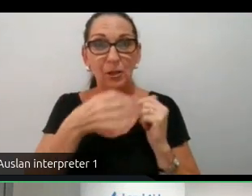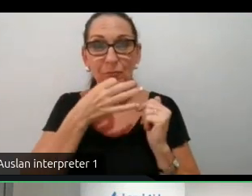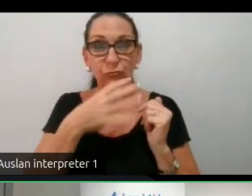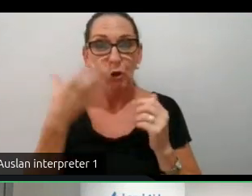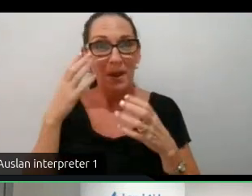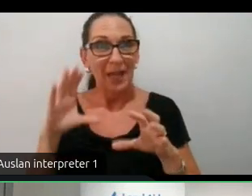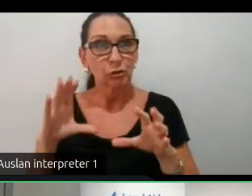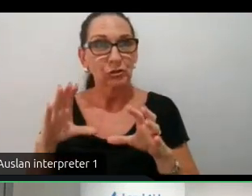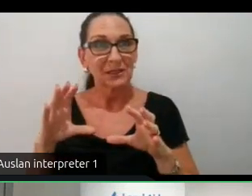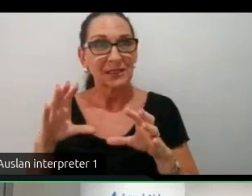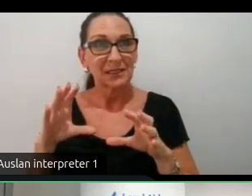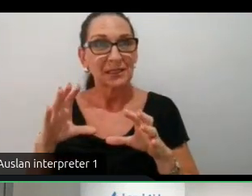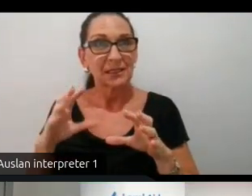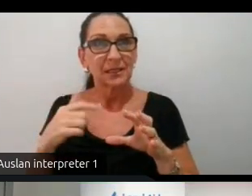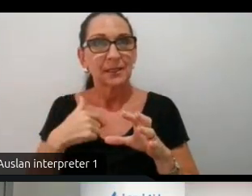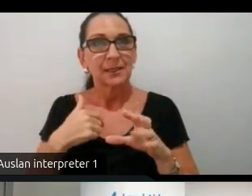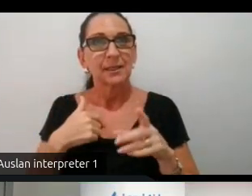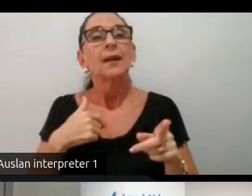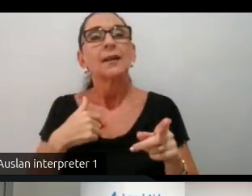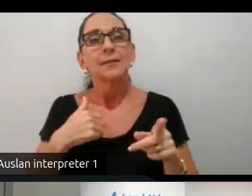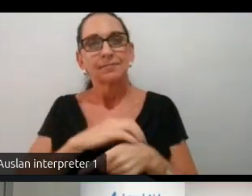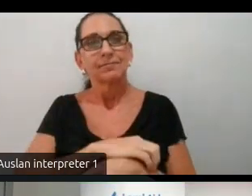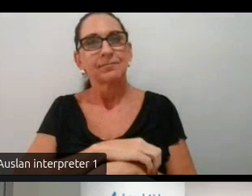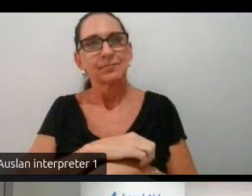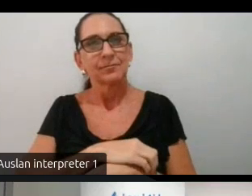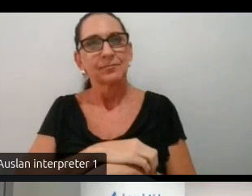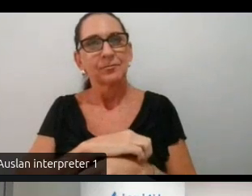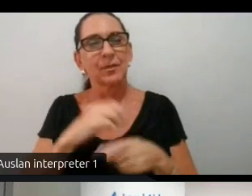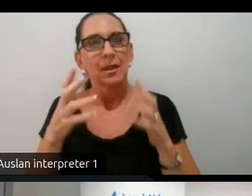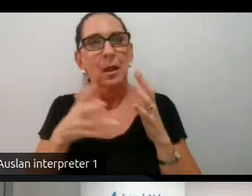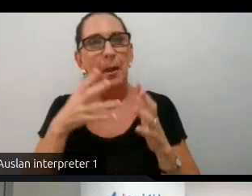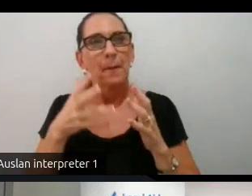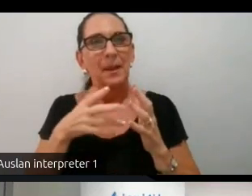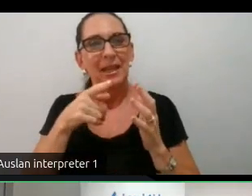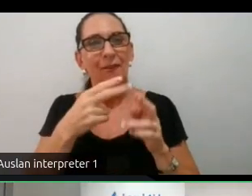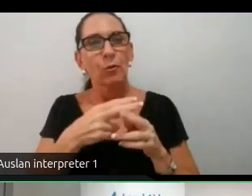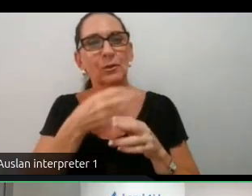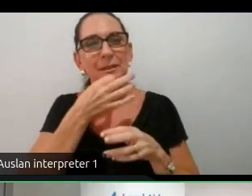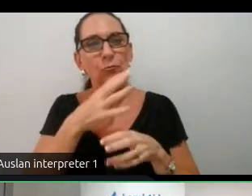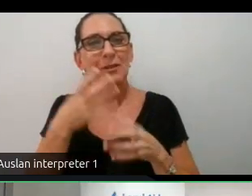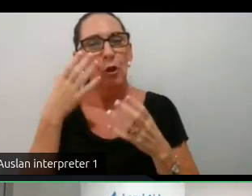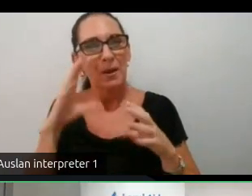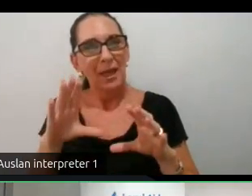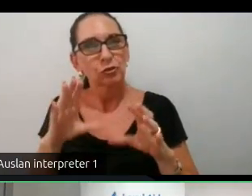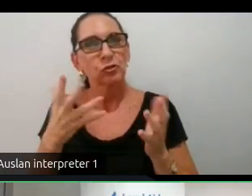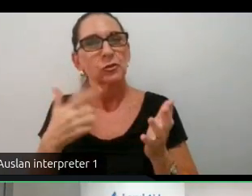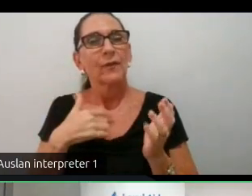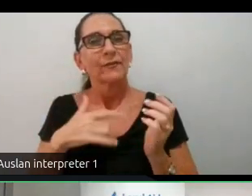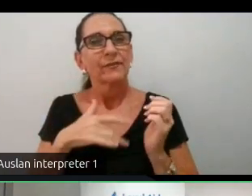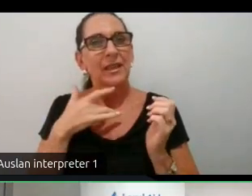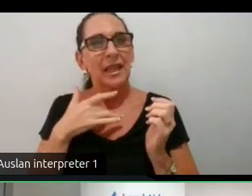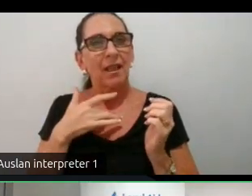I'm just going to give me. It's a hobby. It's a hobby of course of both of us. I think look I